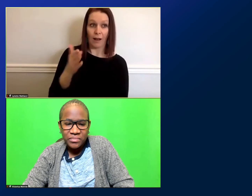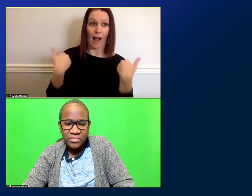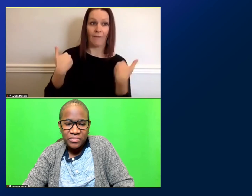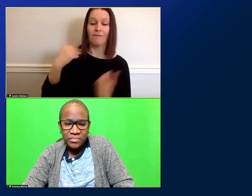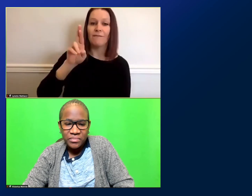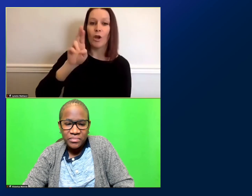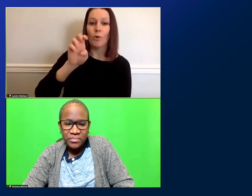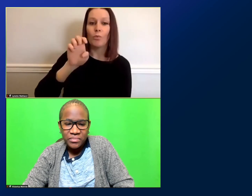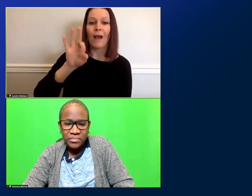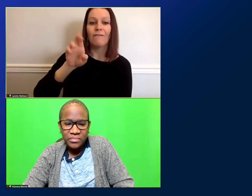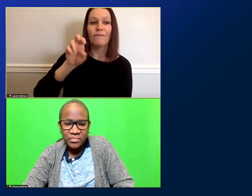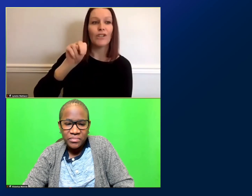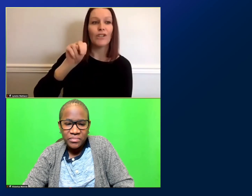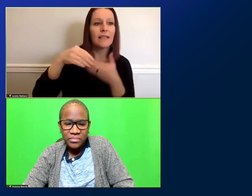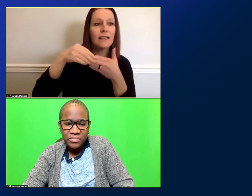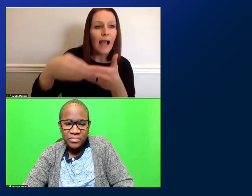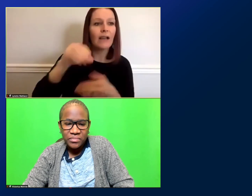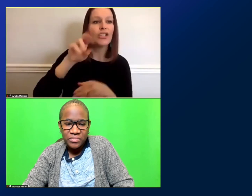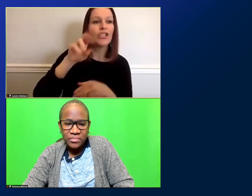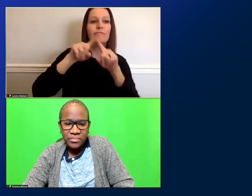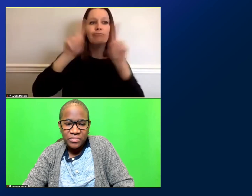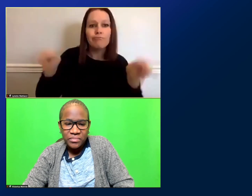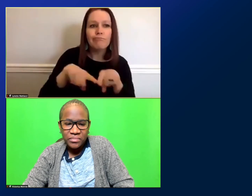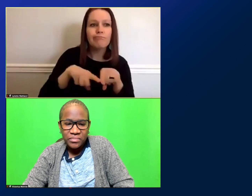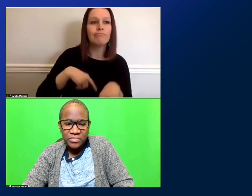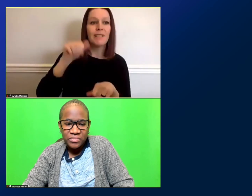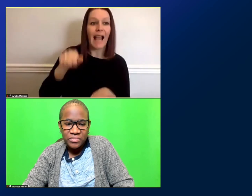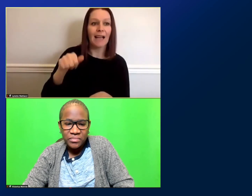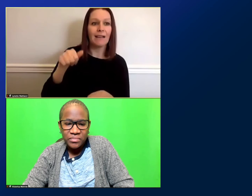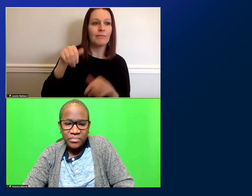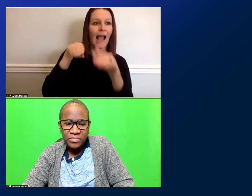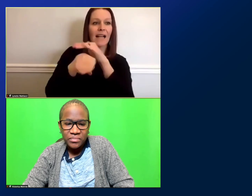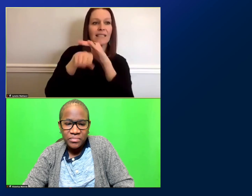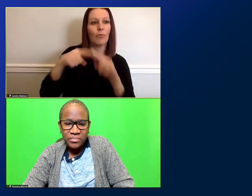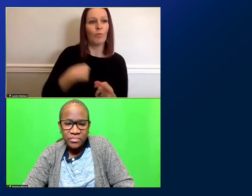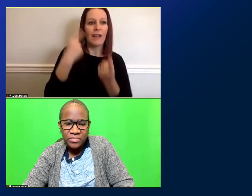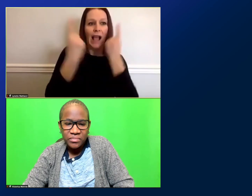you know worksheet that we will be able to use so that we can go through as we're assessing our